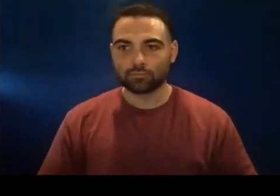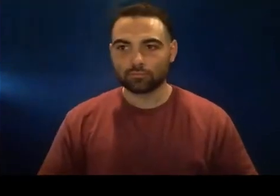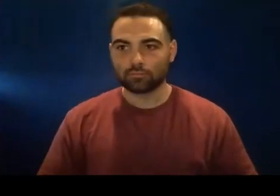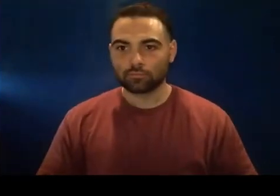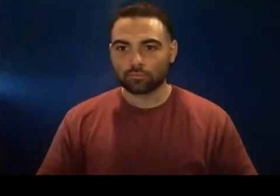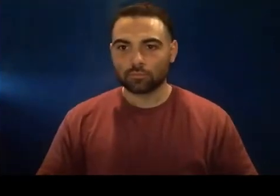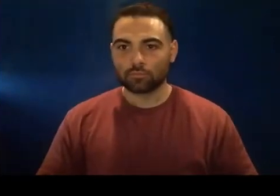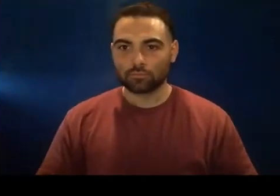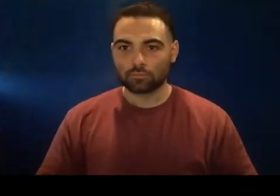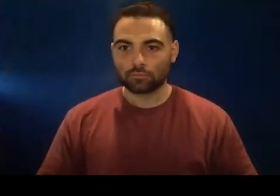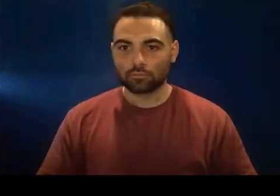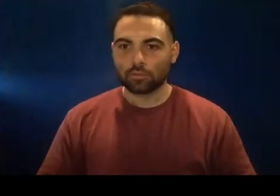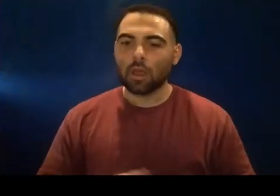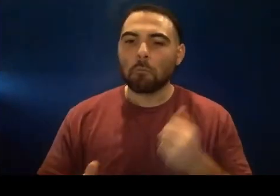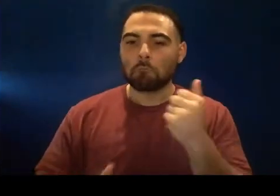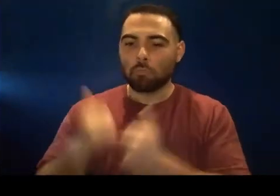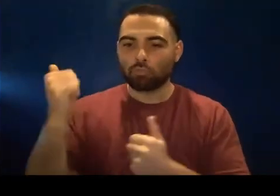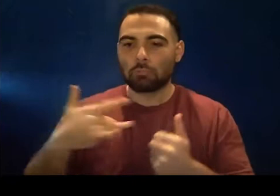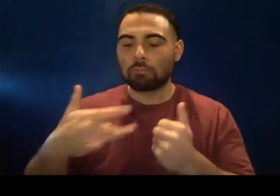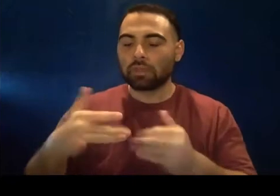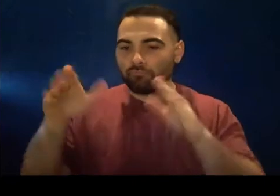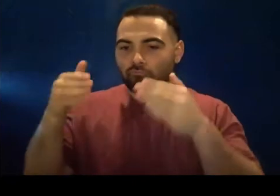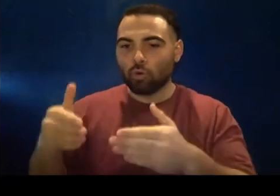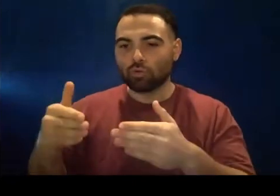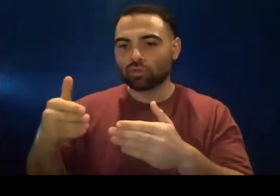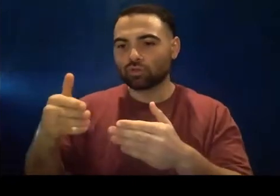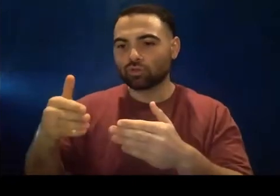on social conscious construction.